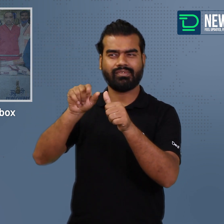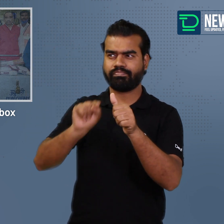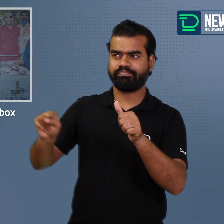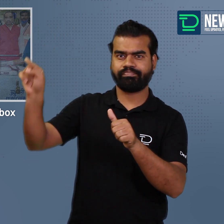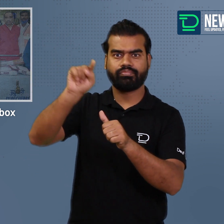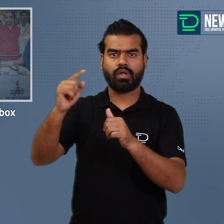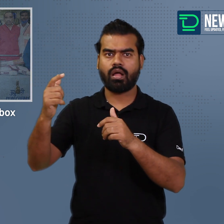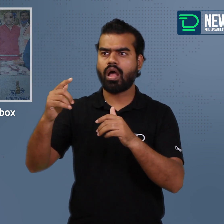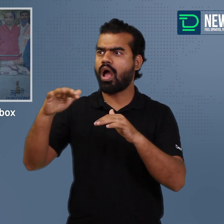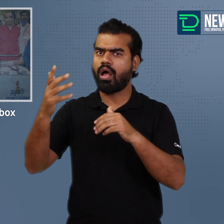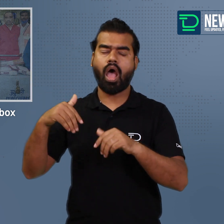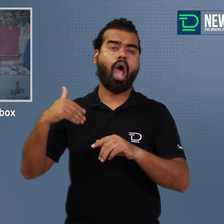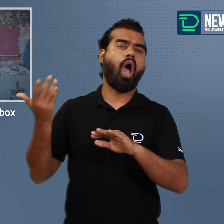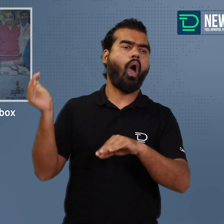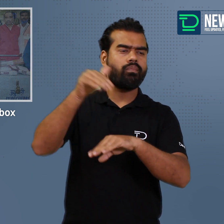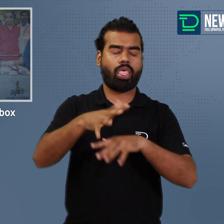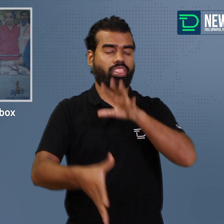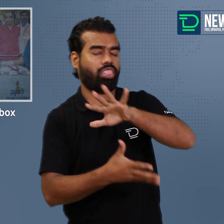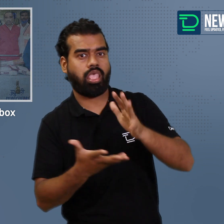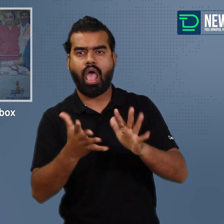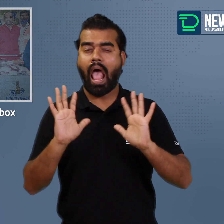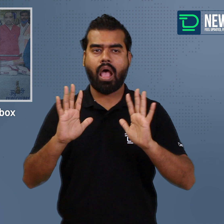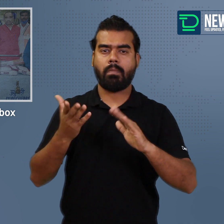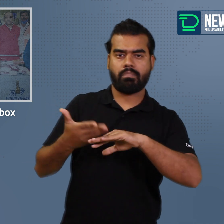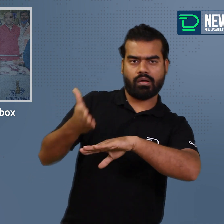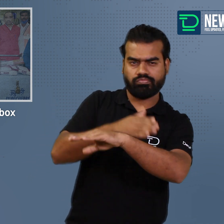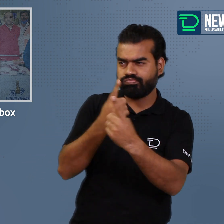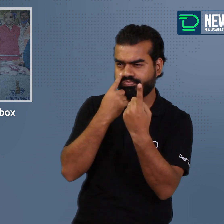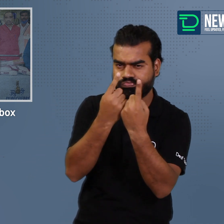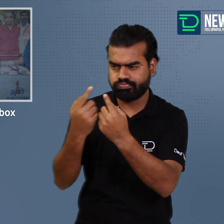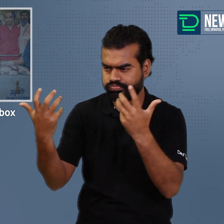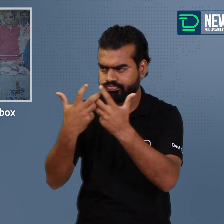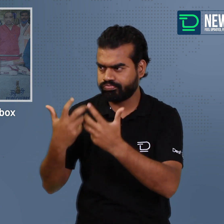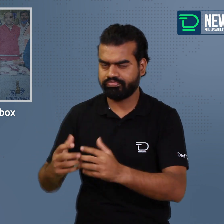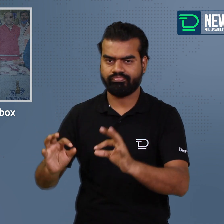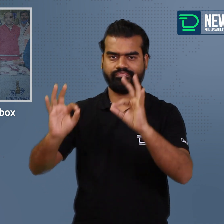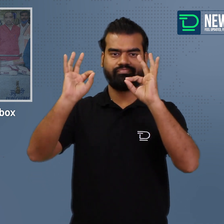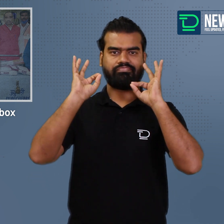Newly appointed Election Officers and Assistant Election Officers